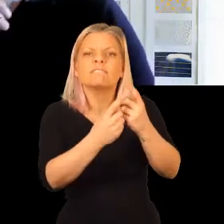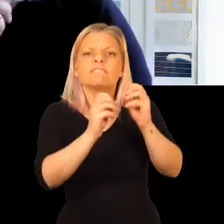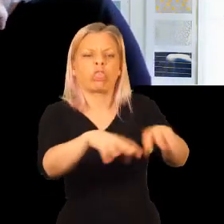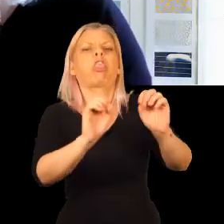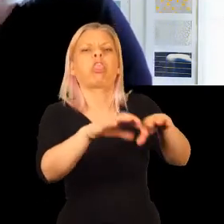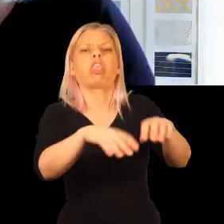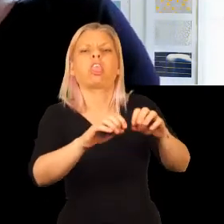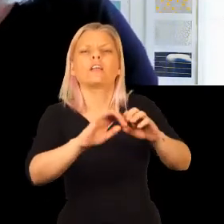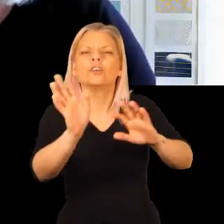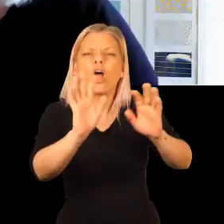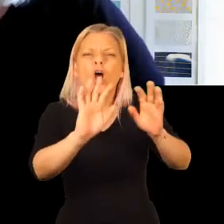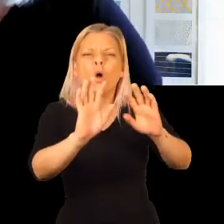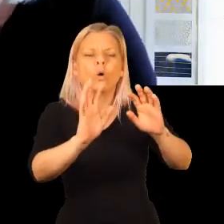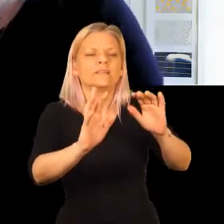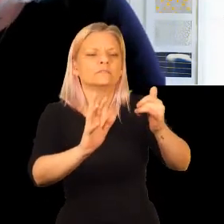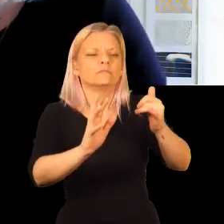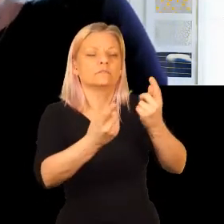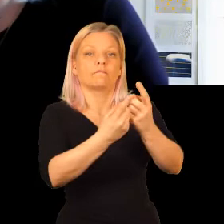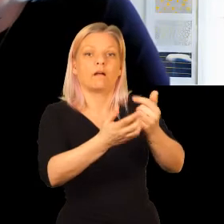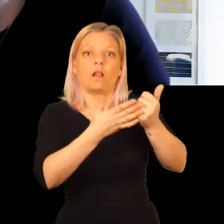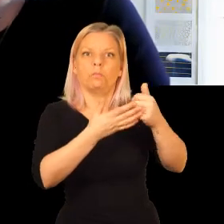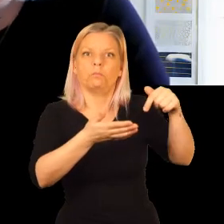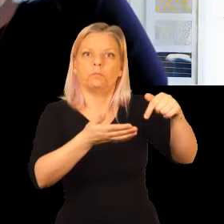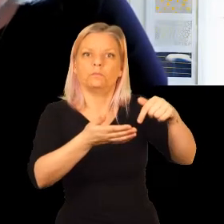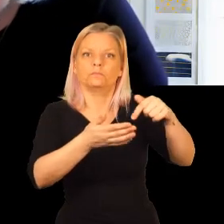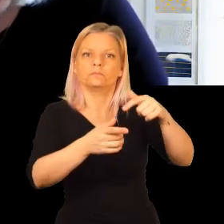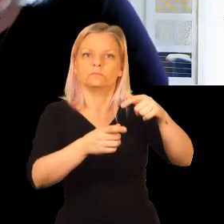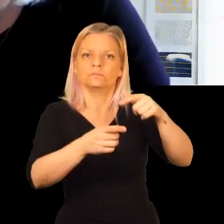really helped them do it not the stuff that gets in the way the stuff that helps yeah